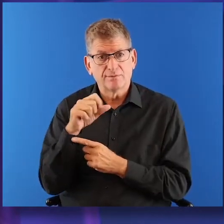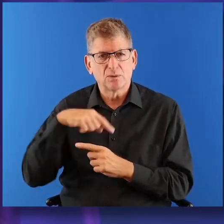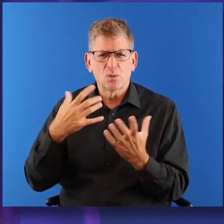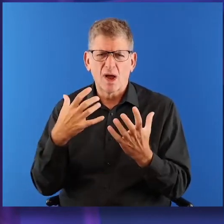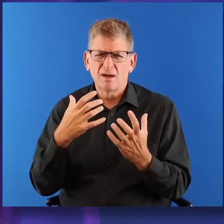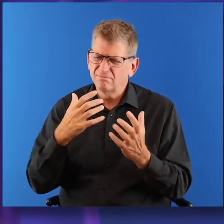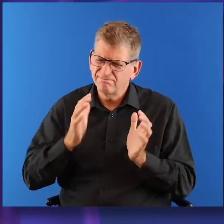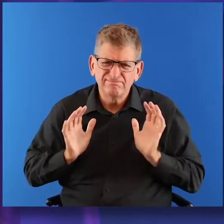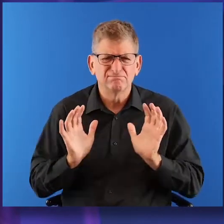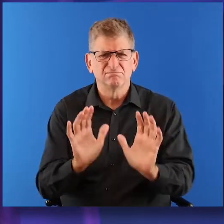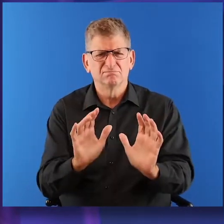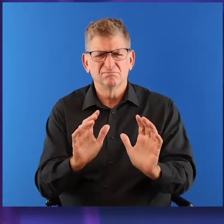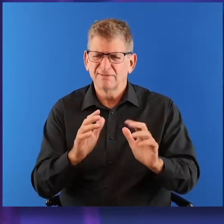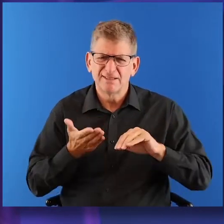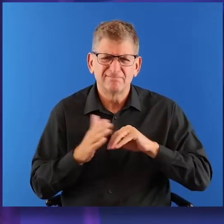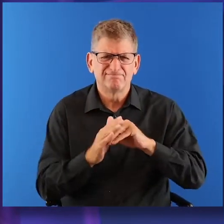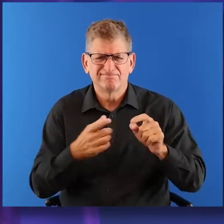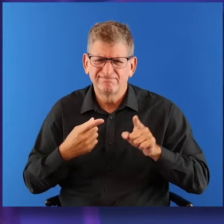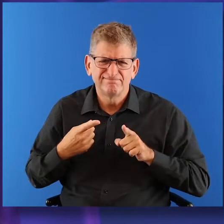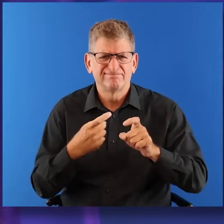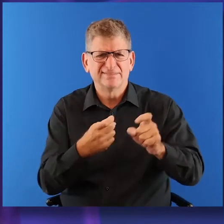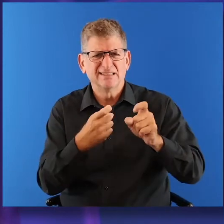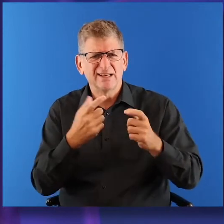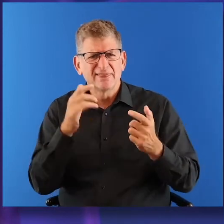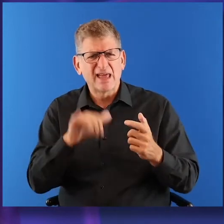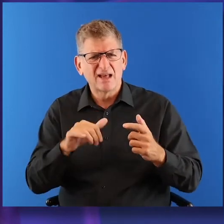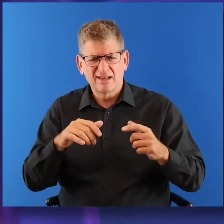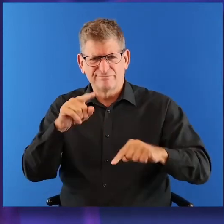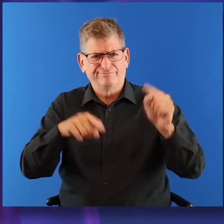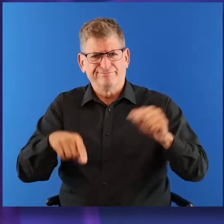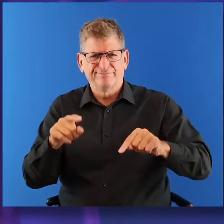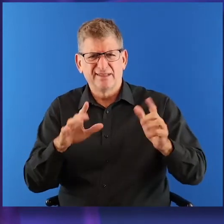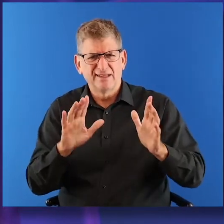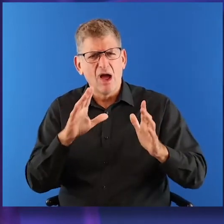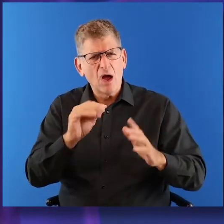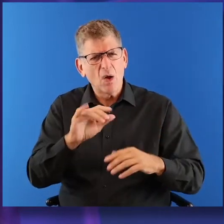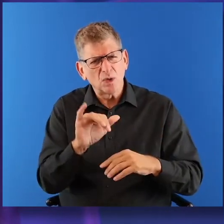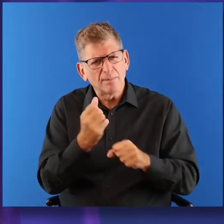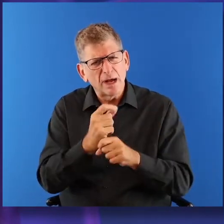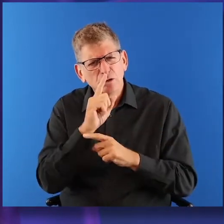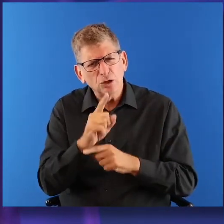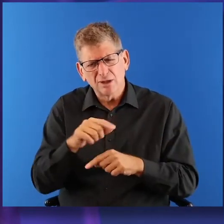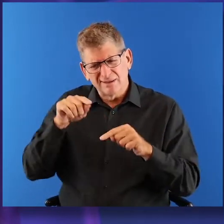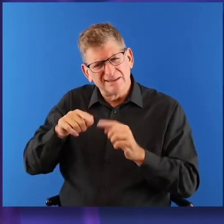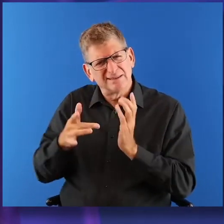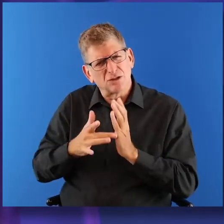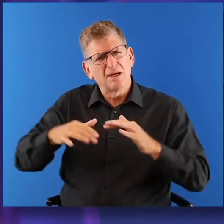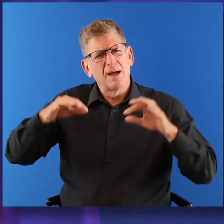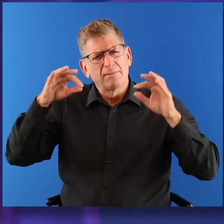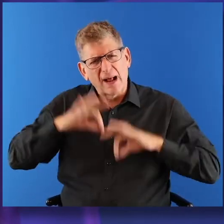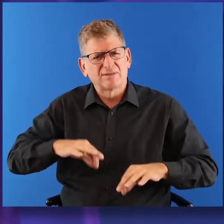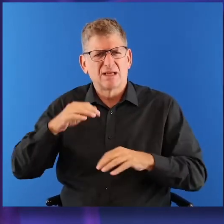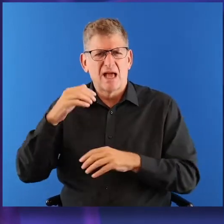that convergence while also ensuring that it benefits everyone. The future of this convergence we think